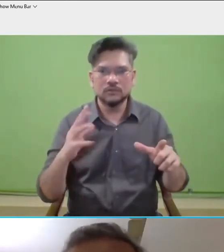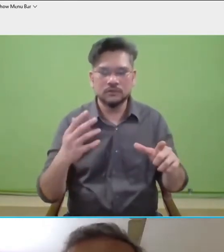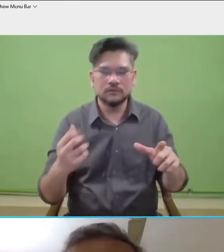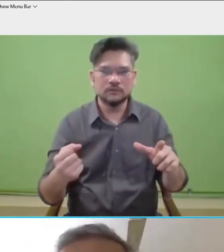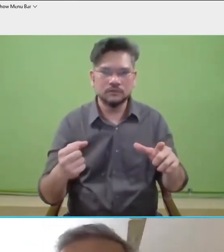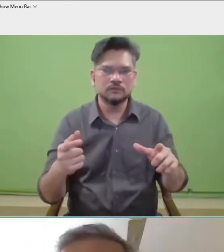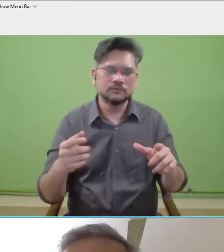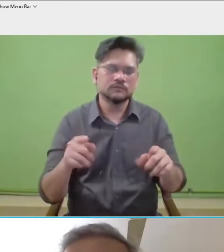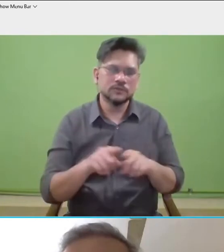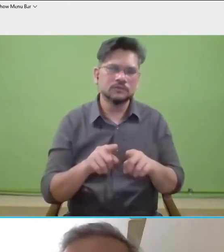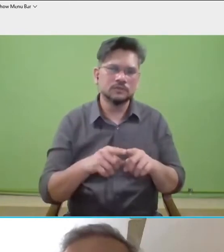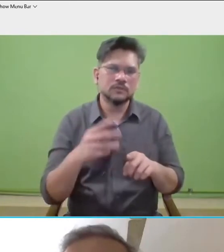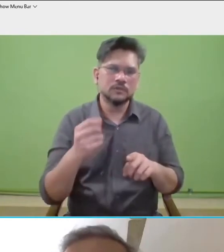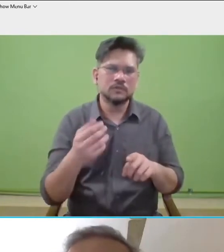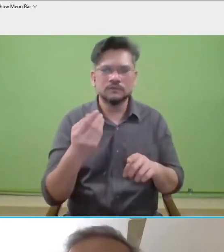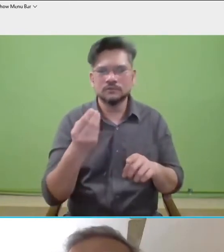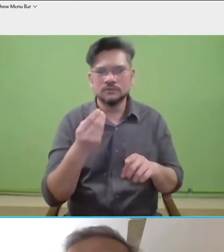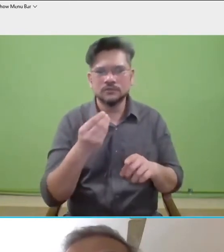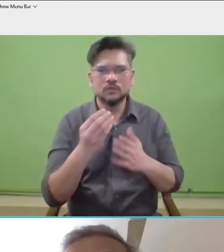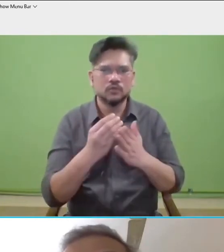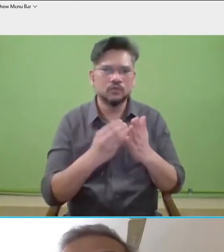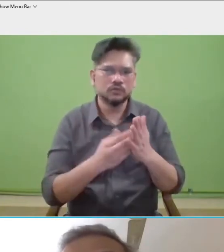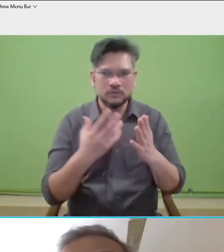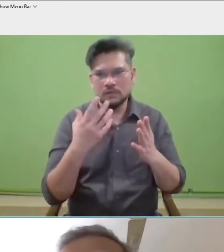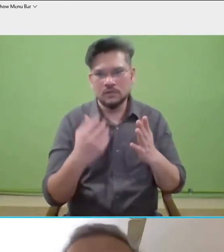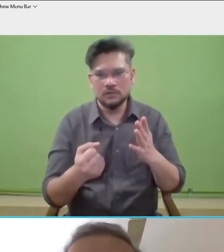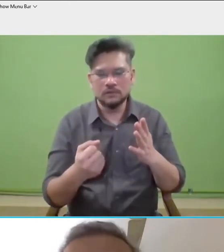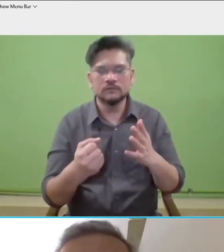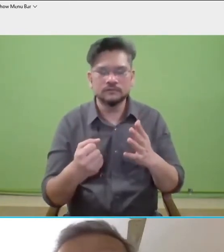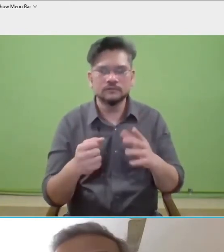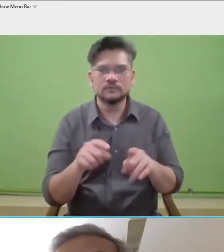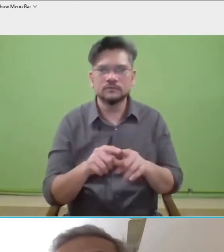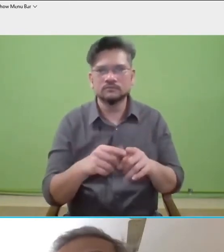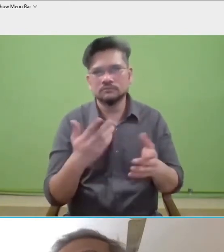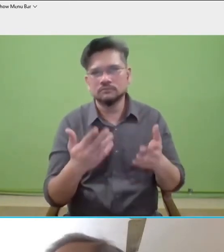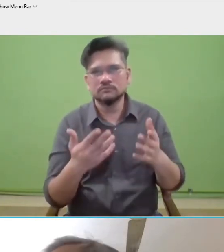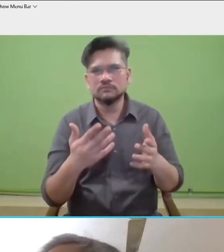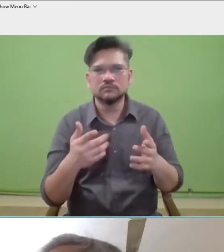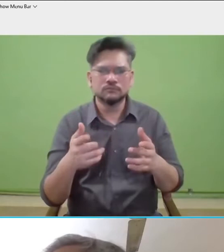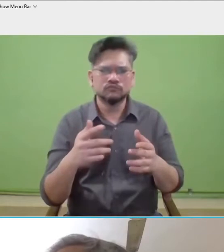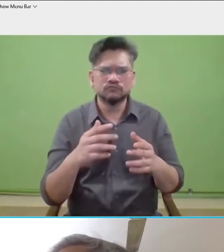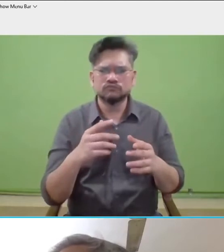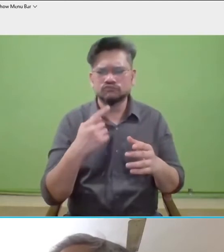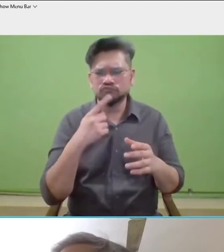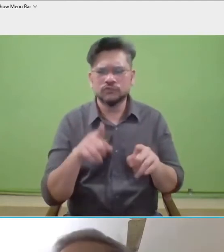available for that and sort of you could say it is not really a global language as such